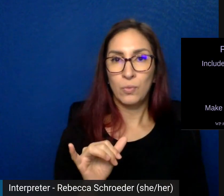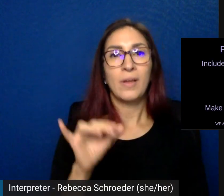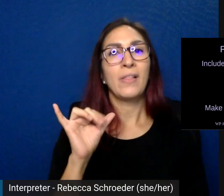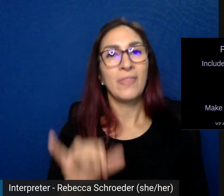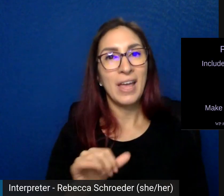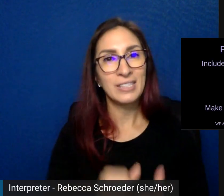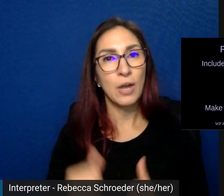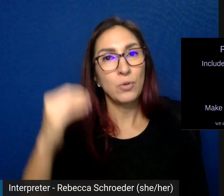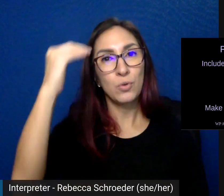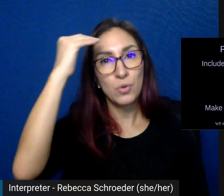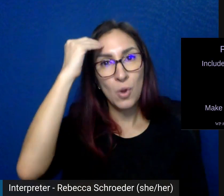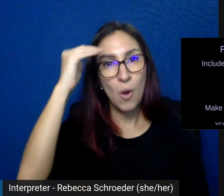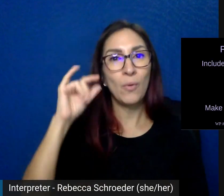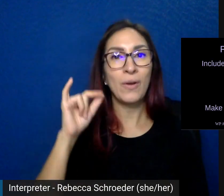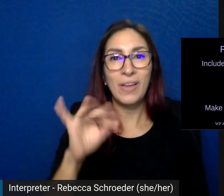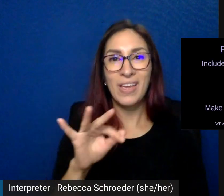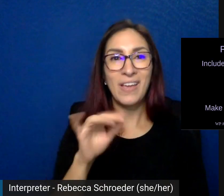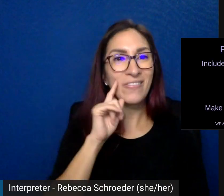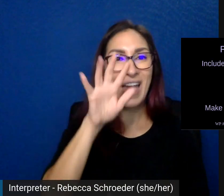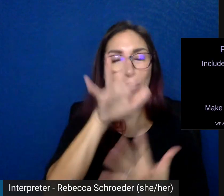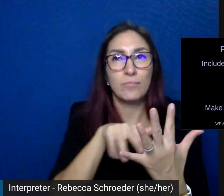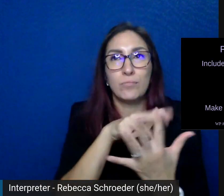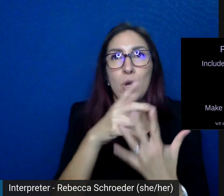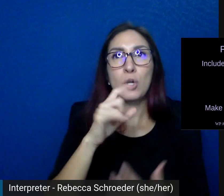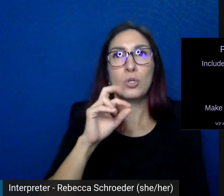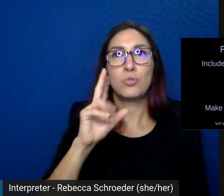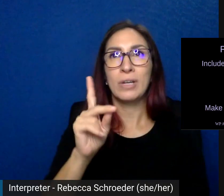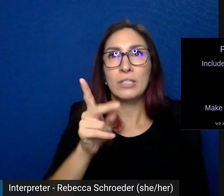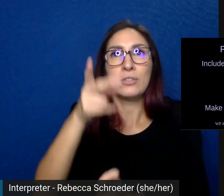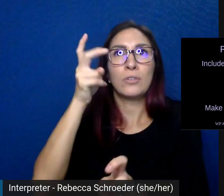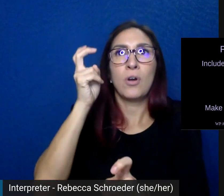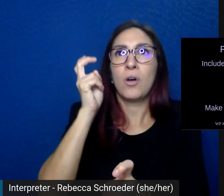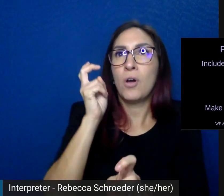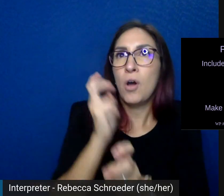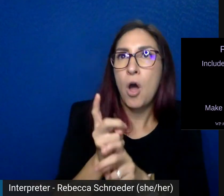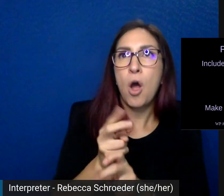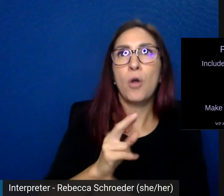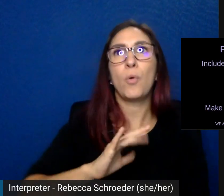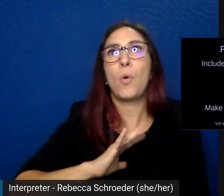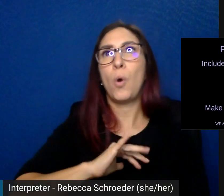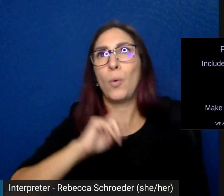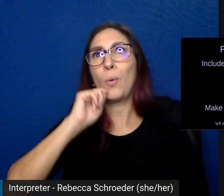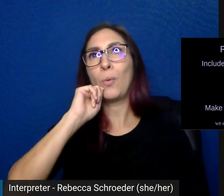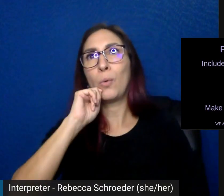You want to make sure the font is also big enough for somebody to read.